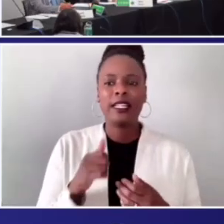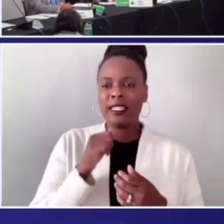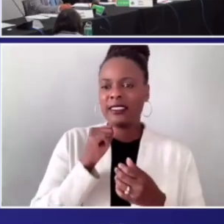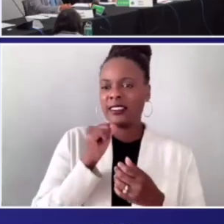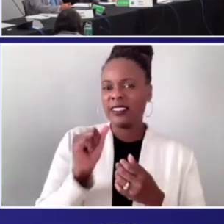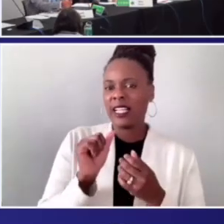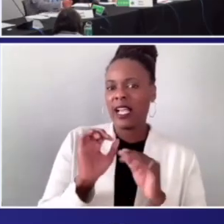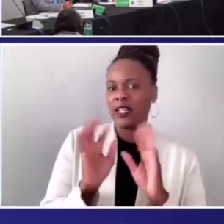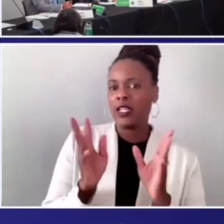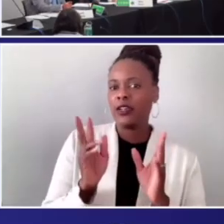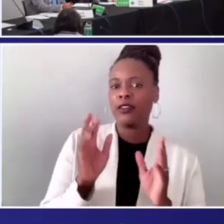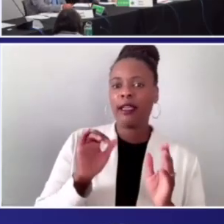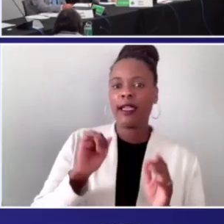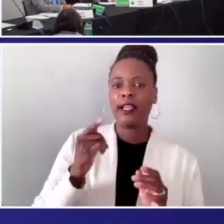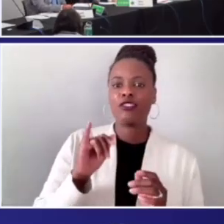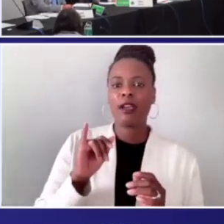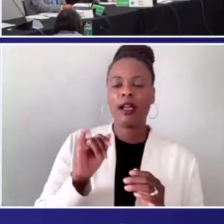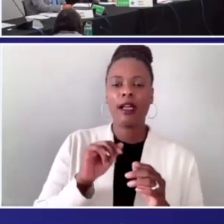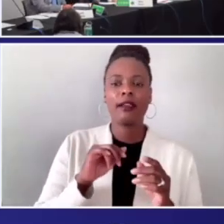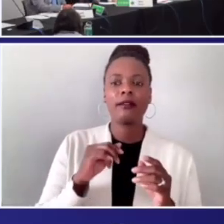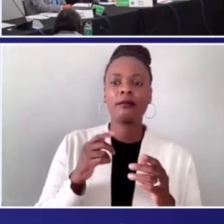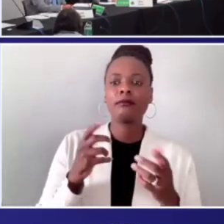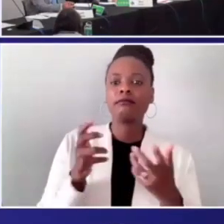is applying to here. Okay. Thanks for that suggestion.